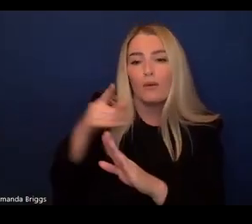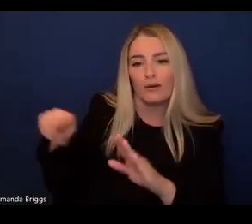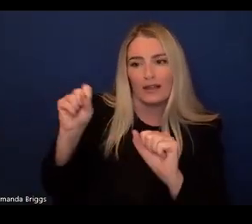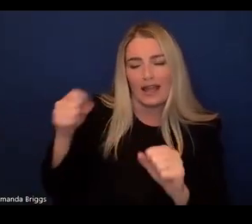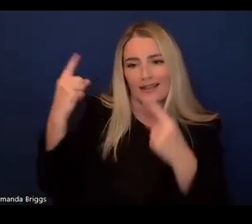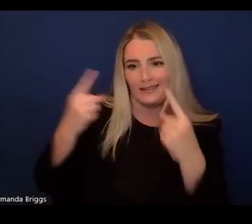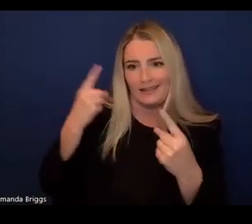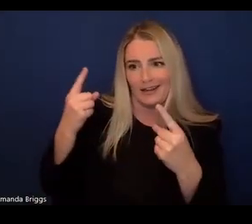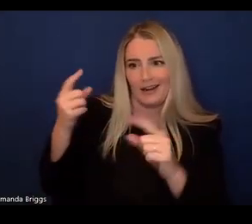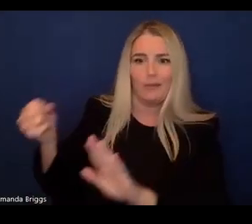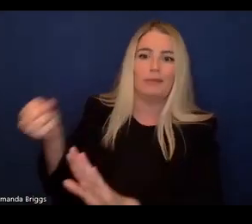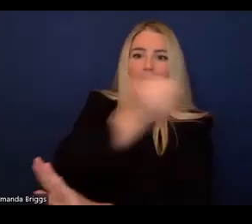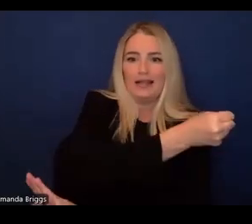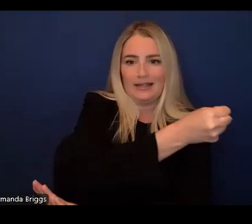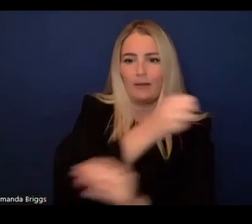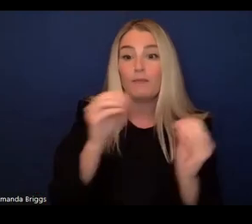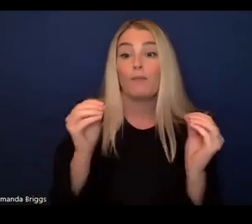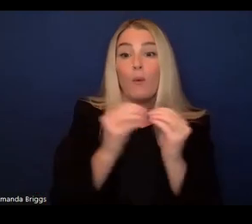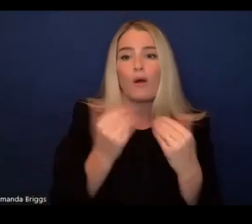placing the student in a more restrictive environment.